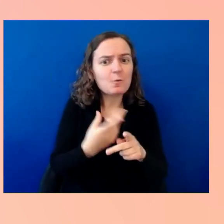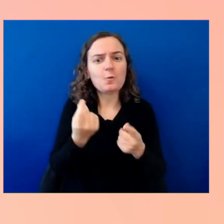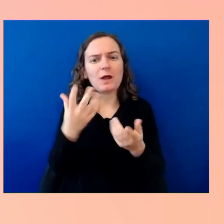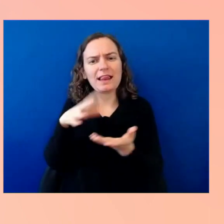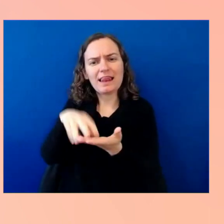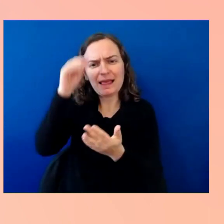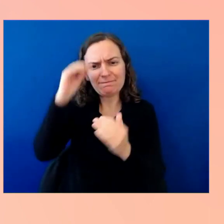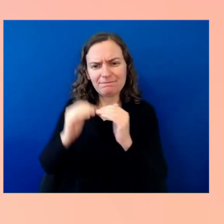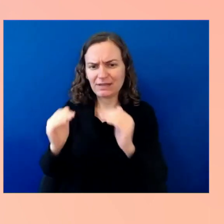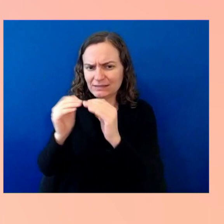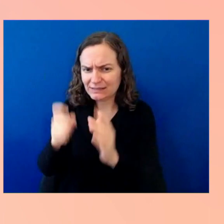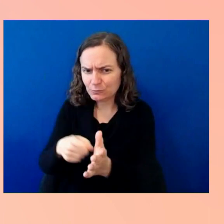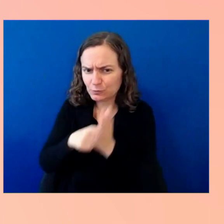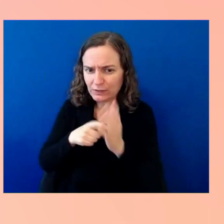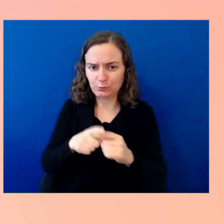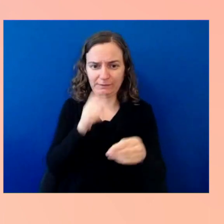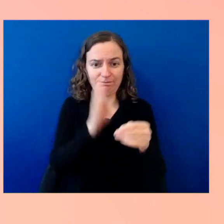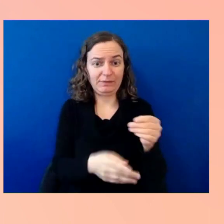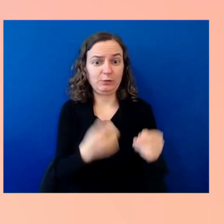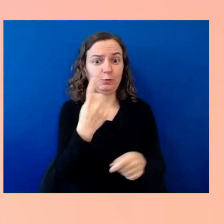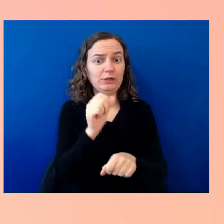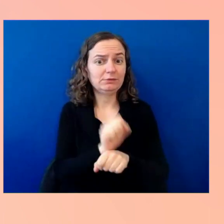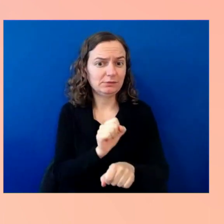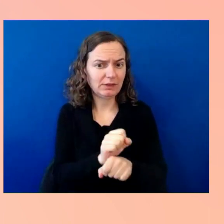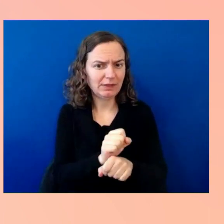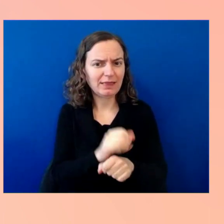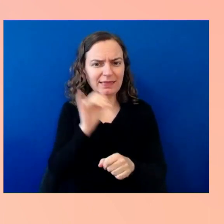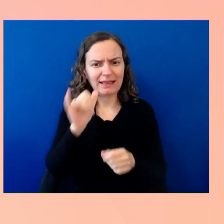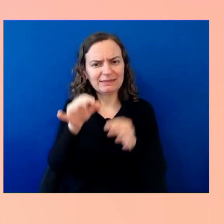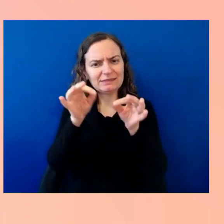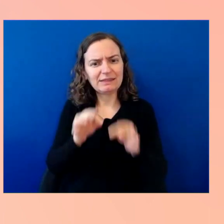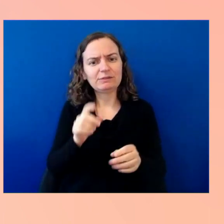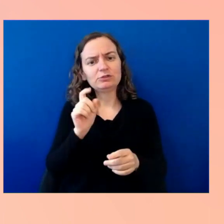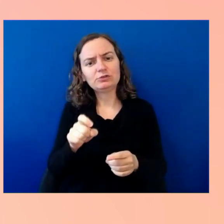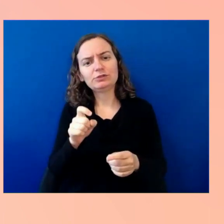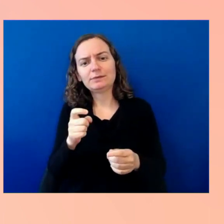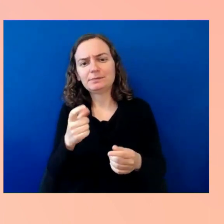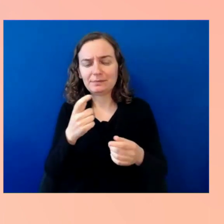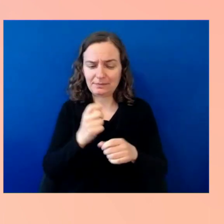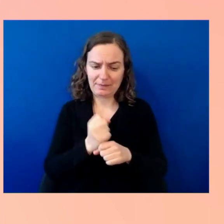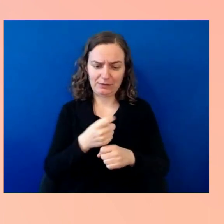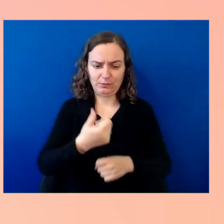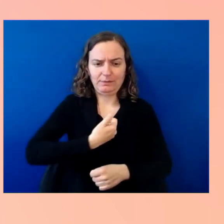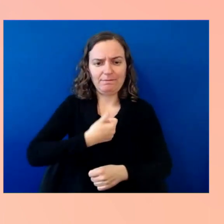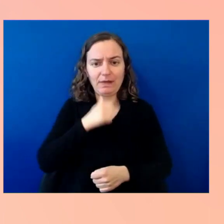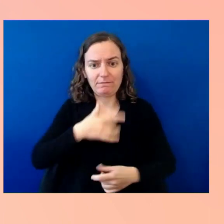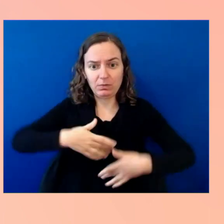an experience that doesn't overload the consumer. Together, we develop